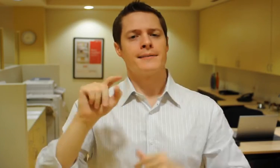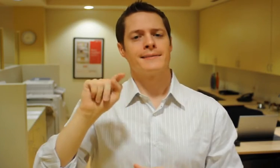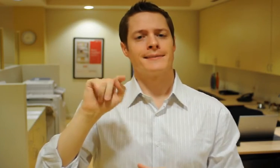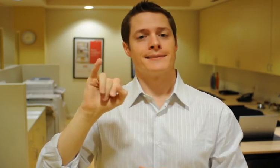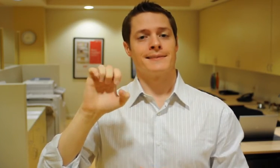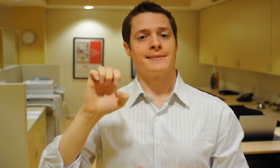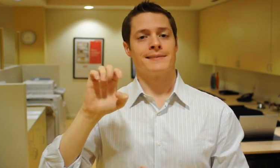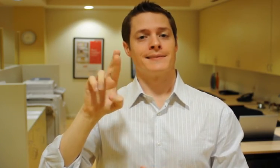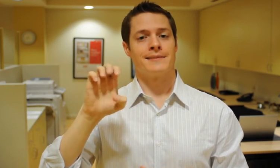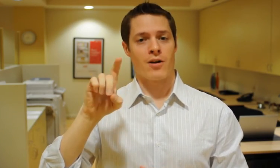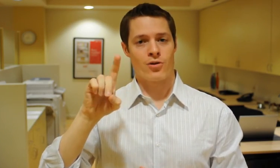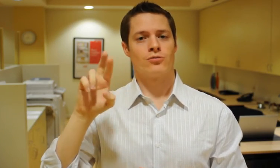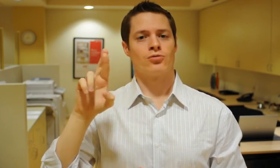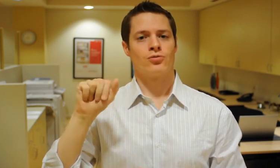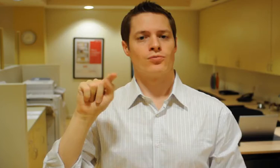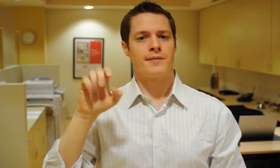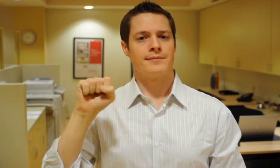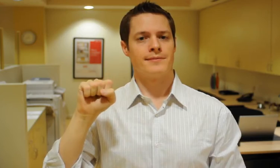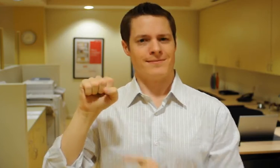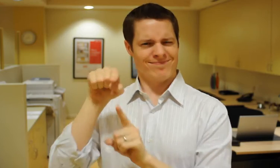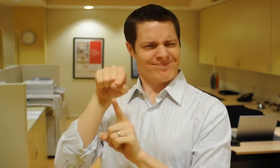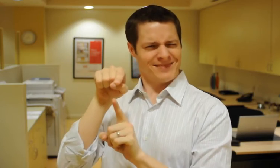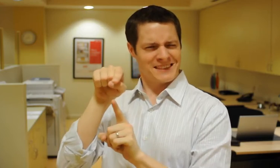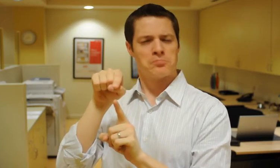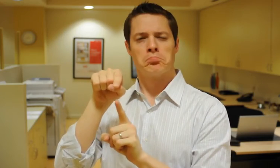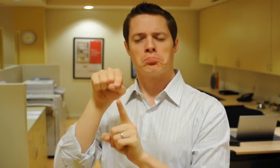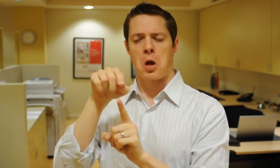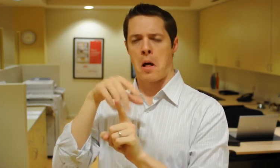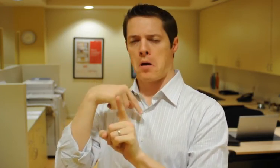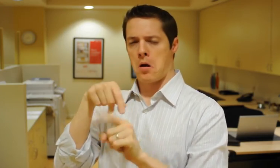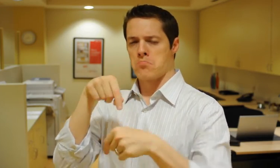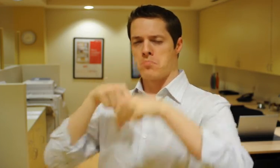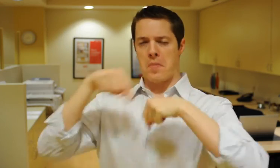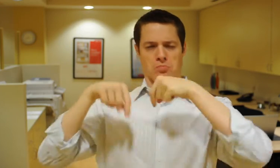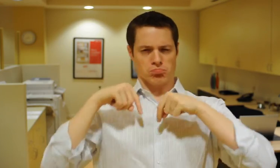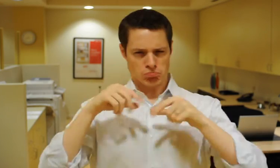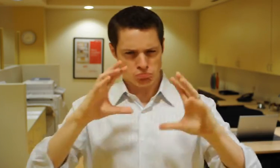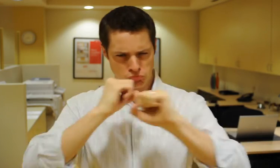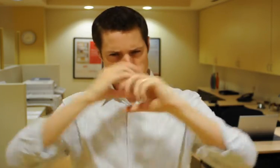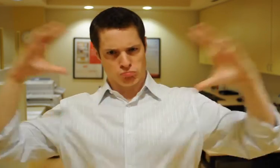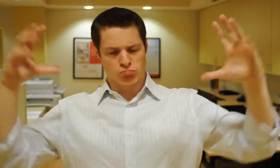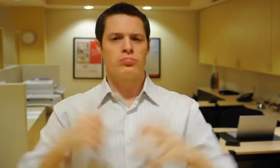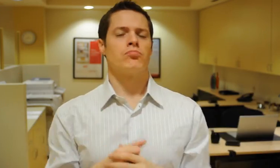Tiered rates. Let me give you some background.